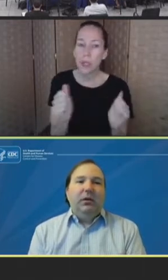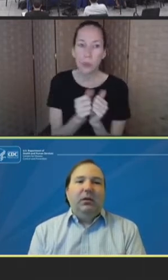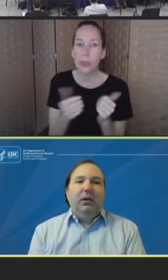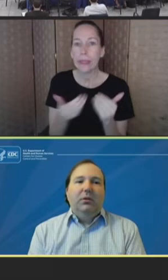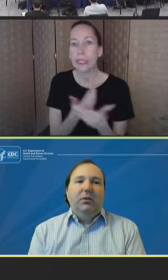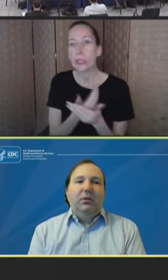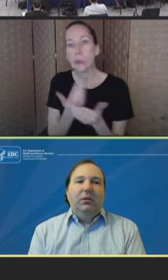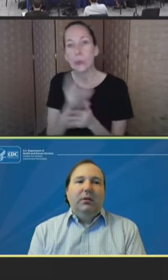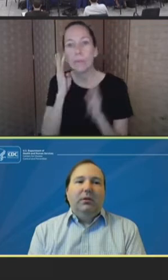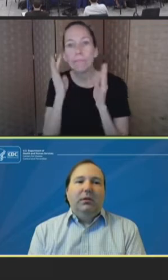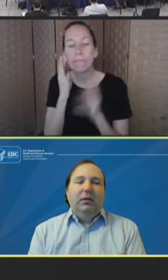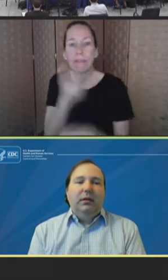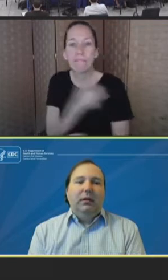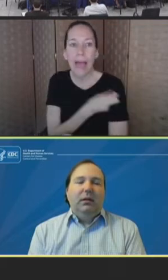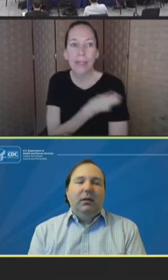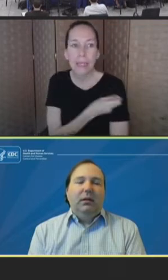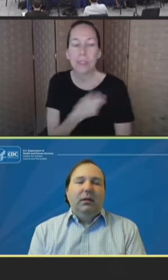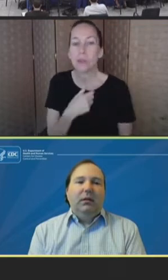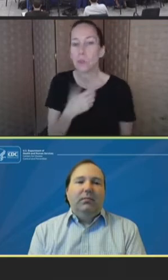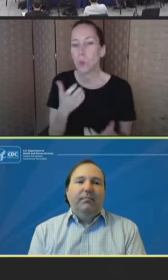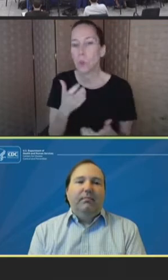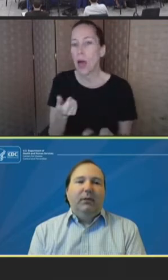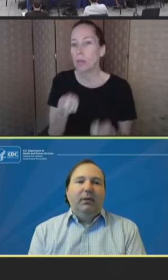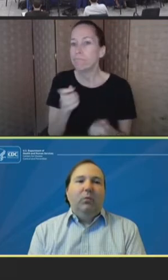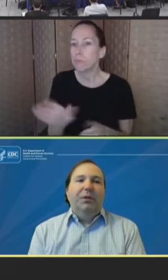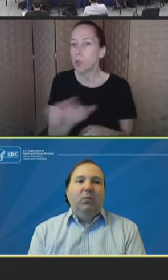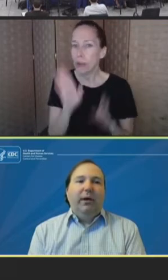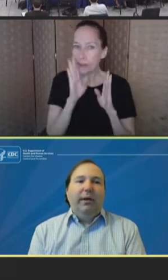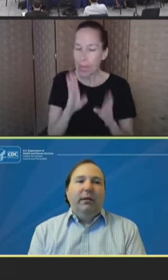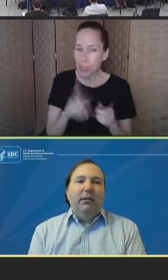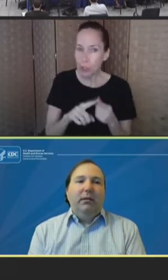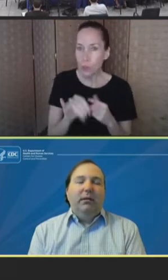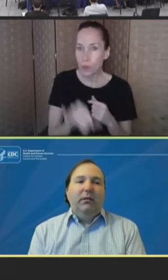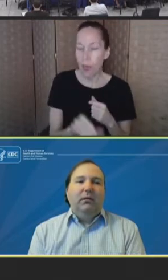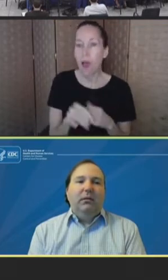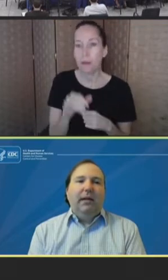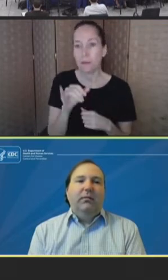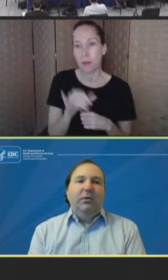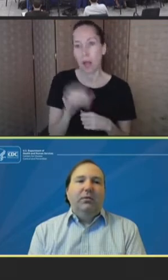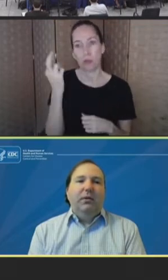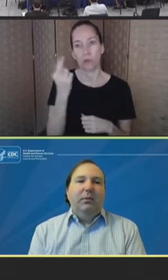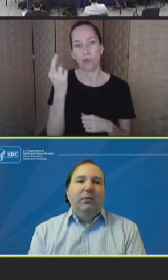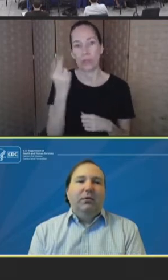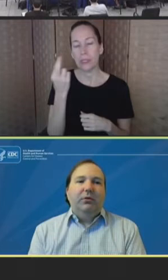why I just call attention to that as a reason why that is an adverse note of special interest.